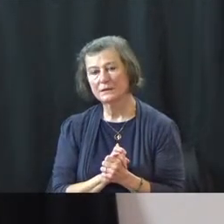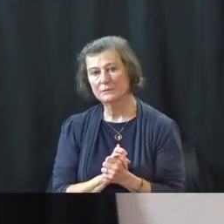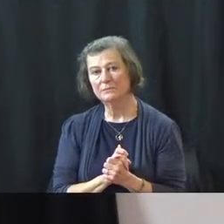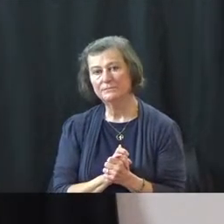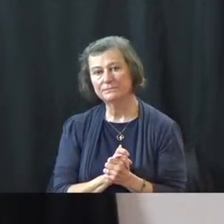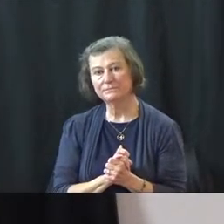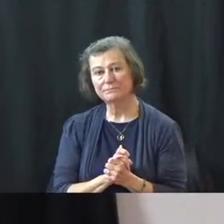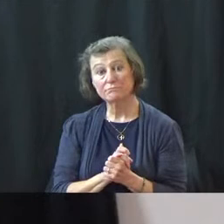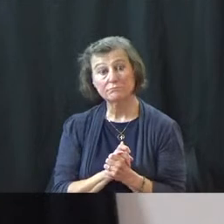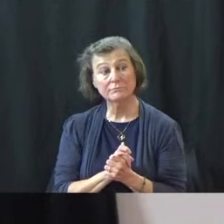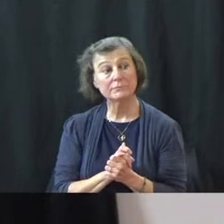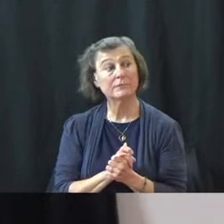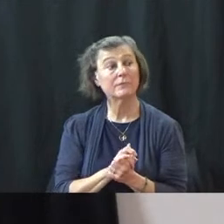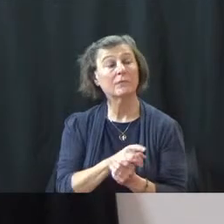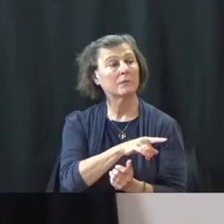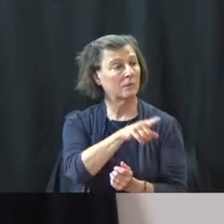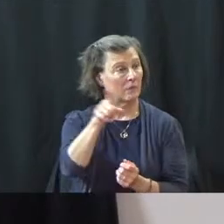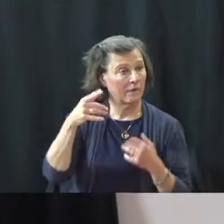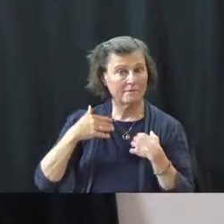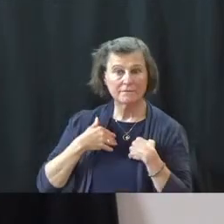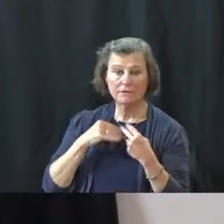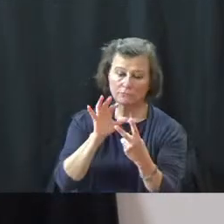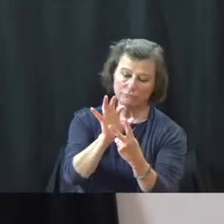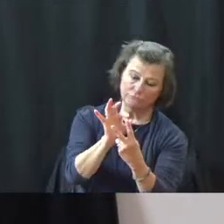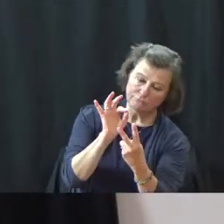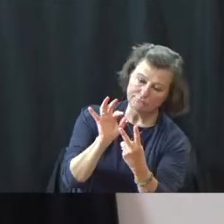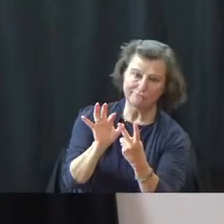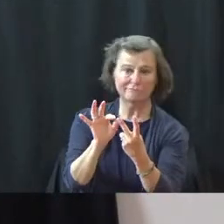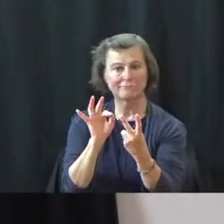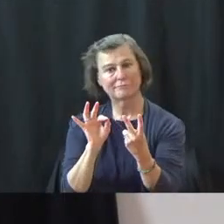You have a choice.